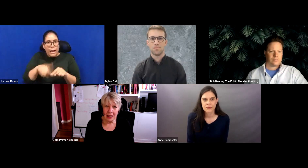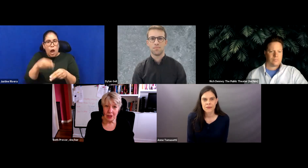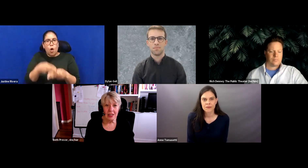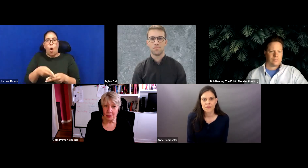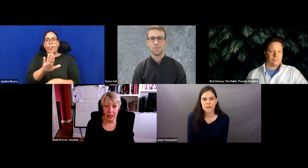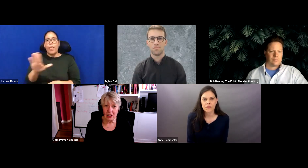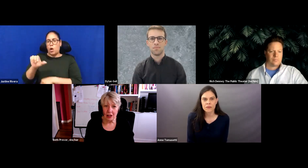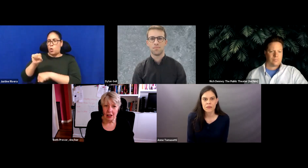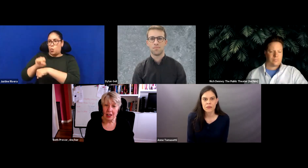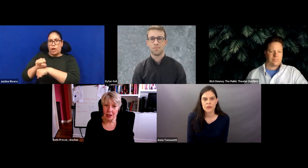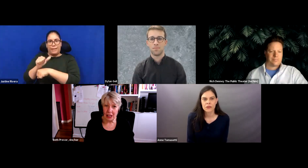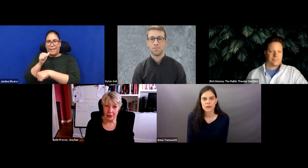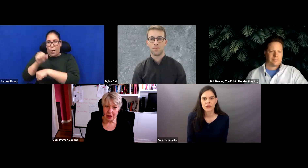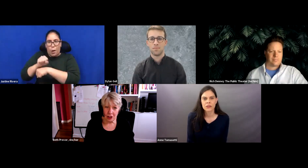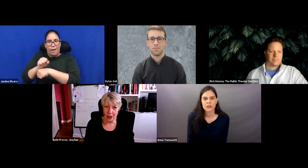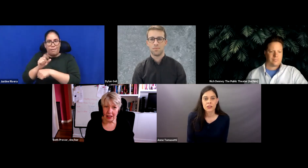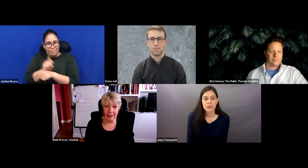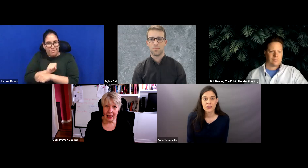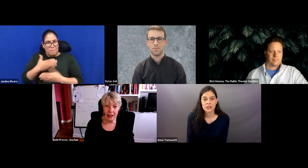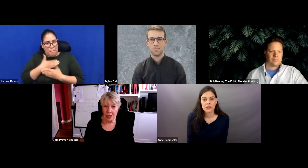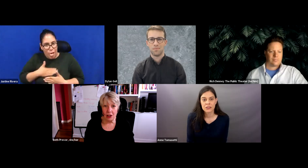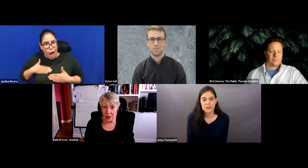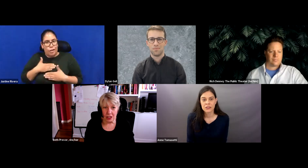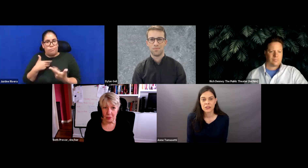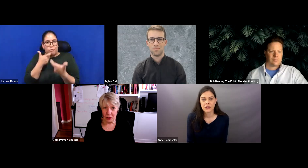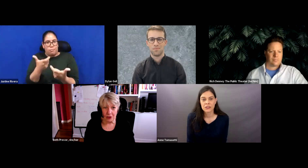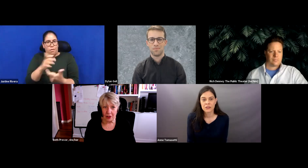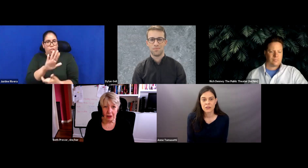mean, it was just a pleasure to be able to do it. And the end result was just beautiful.